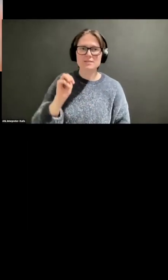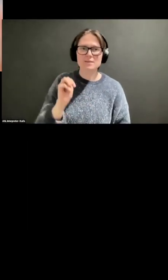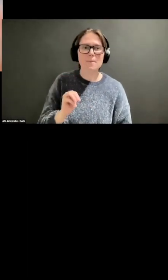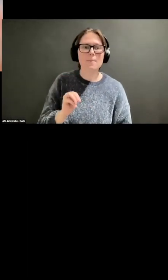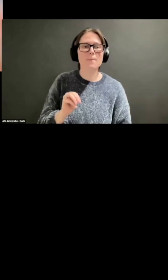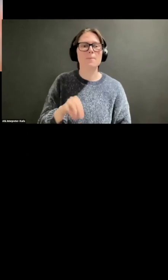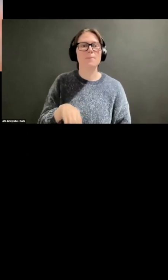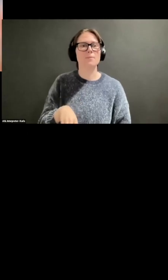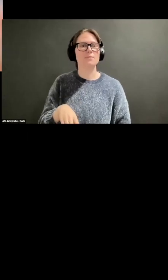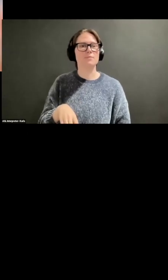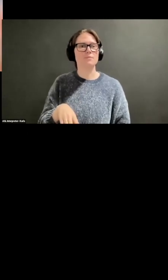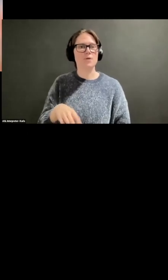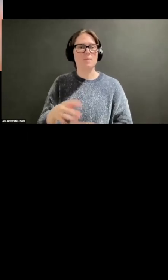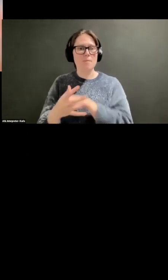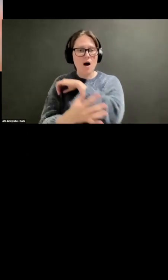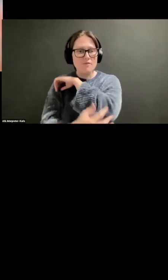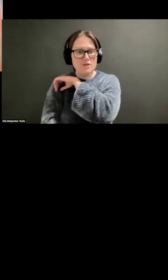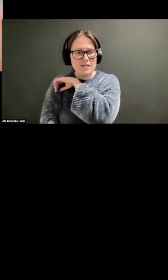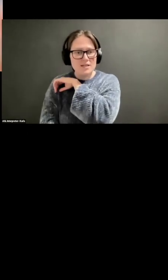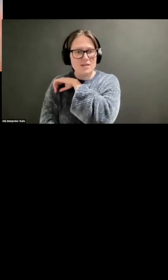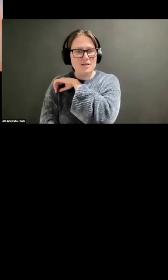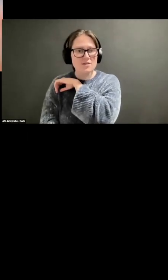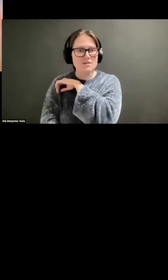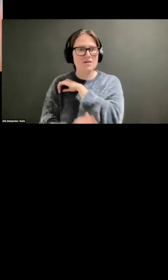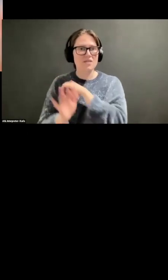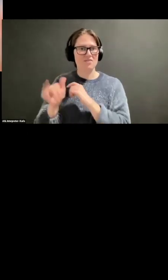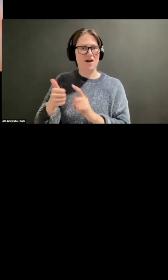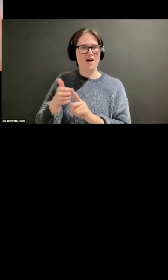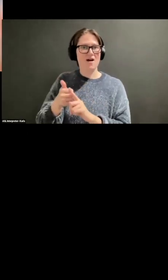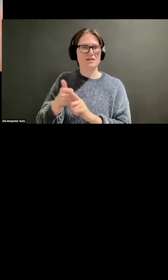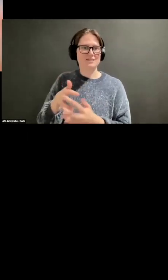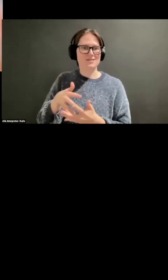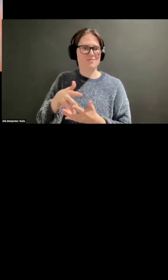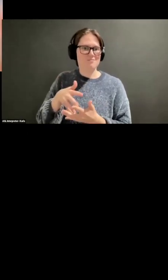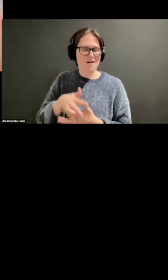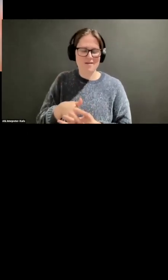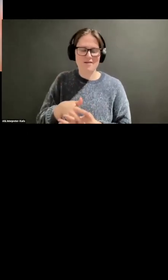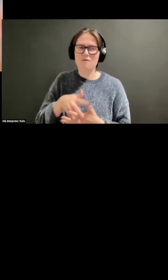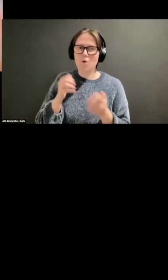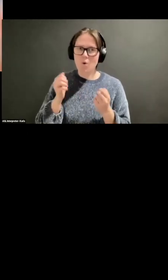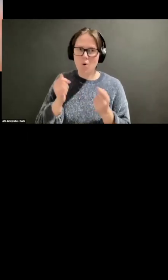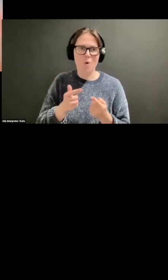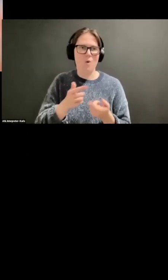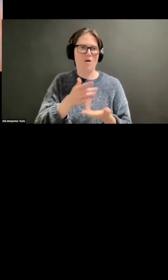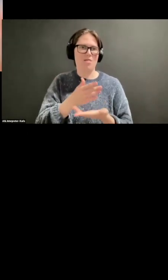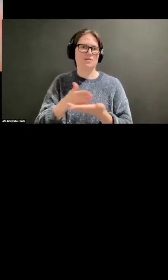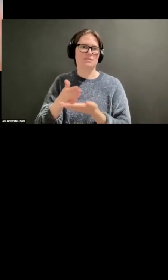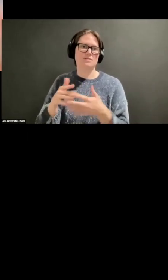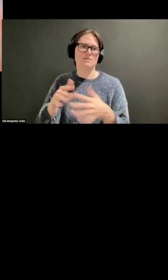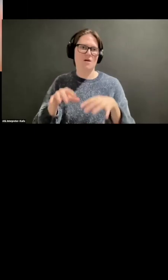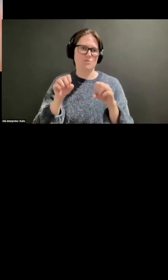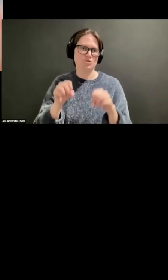poverty are embedded in all aspects of adoption that